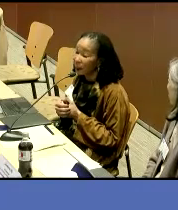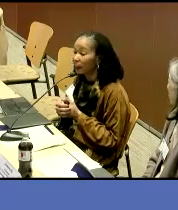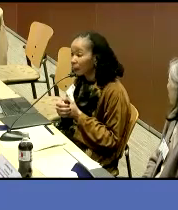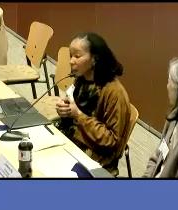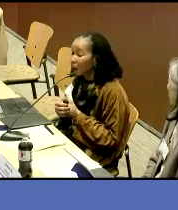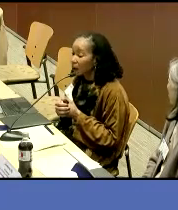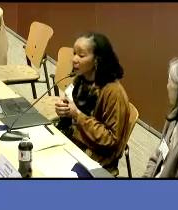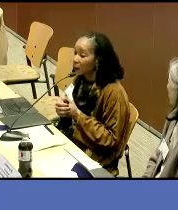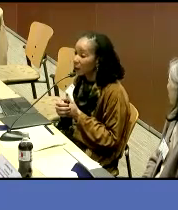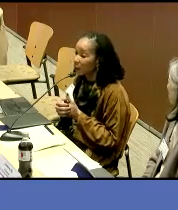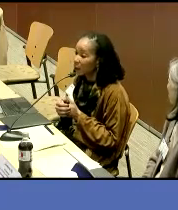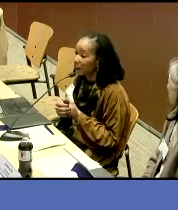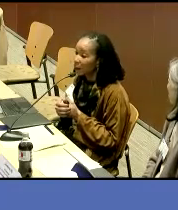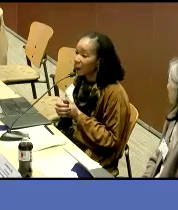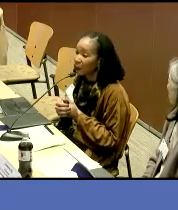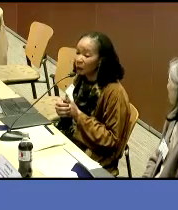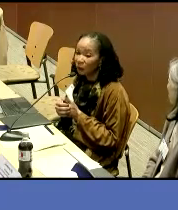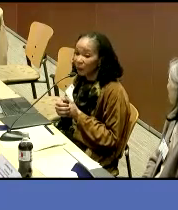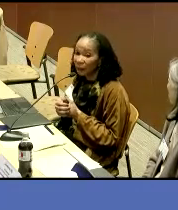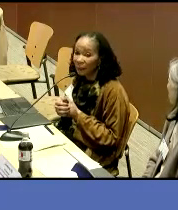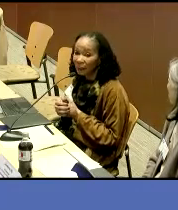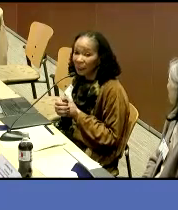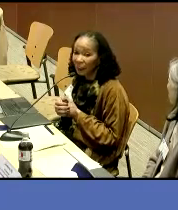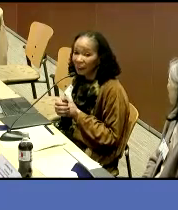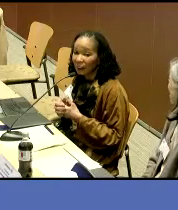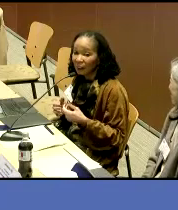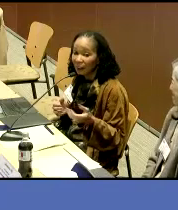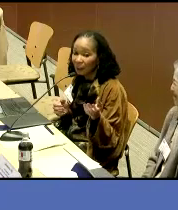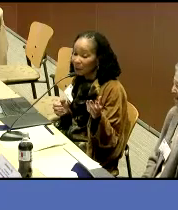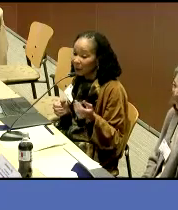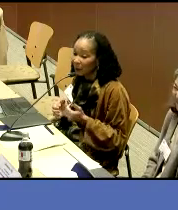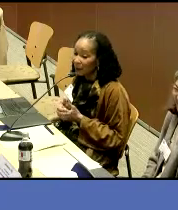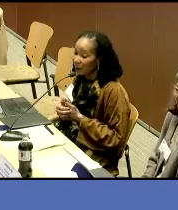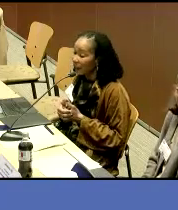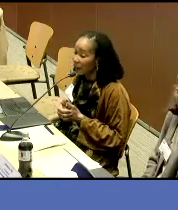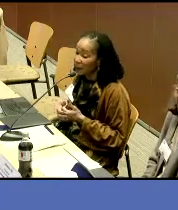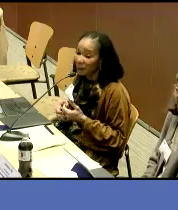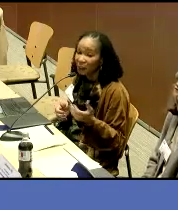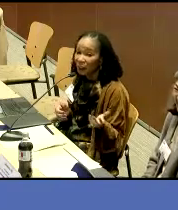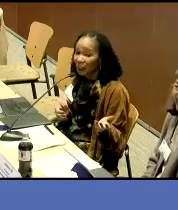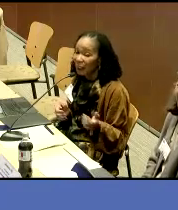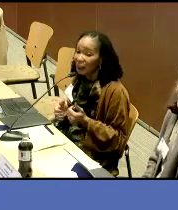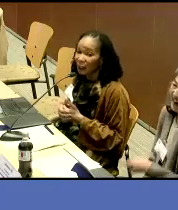And it didn't hurt that old friends and colleagues like David Fleming --